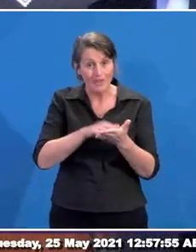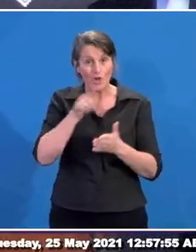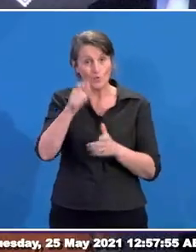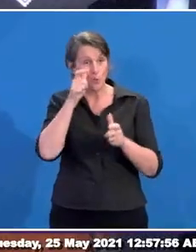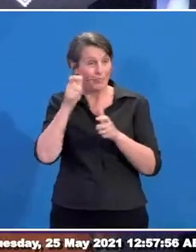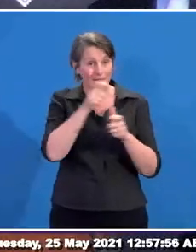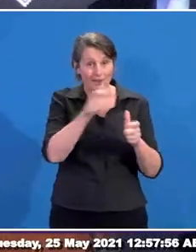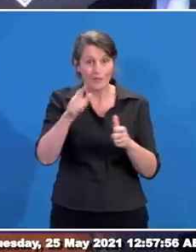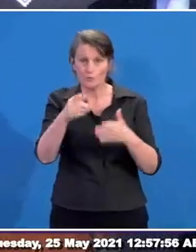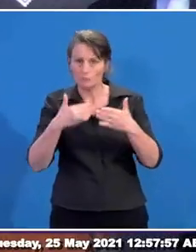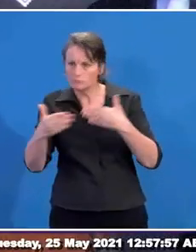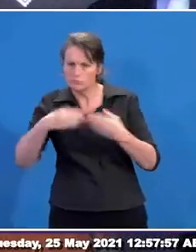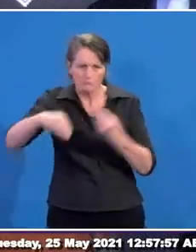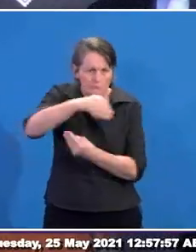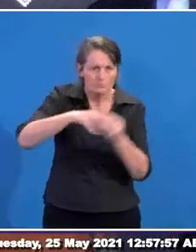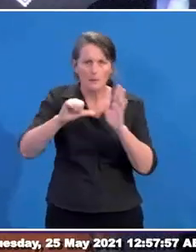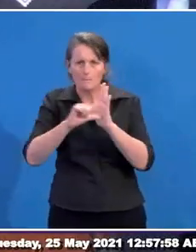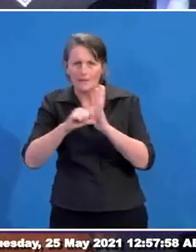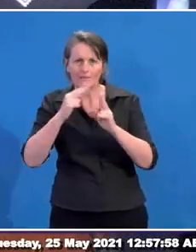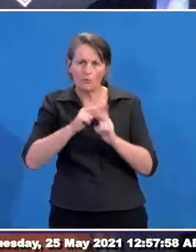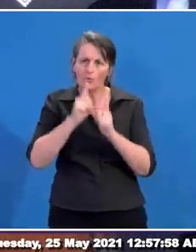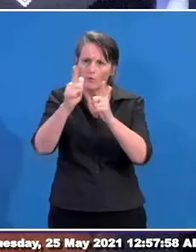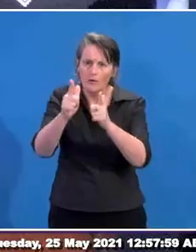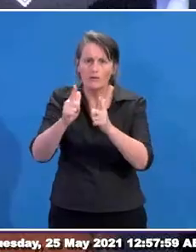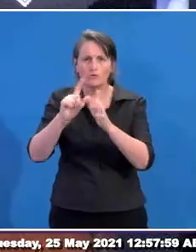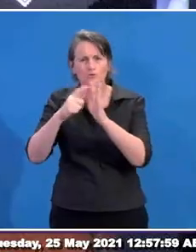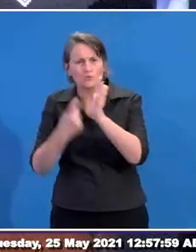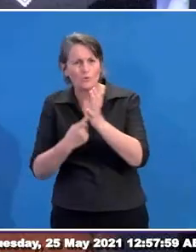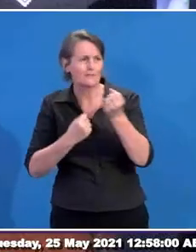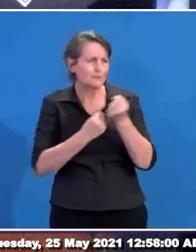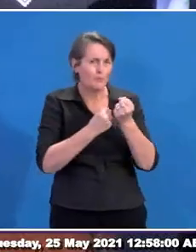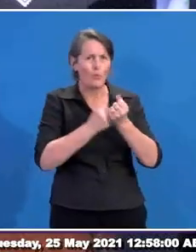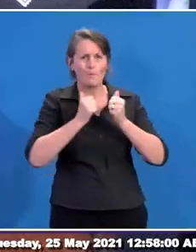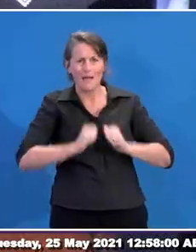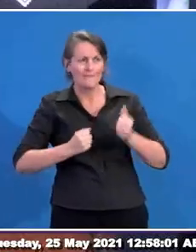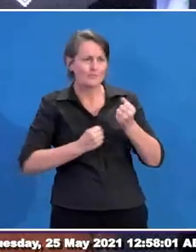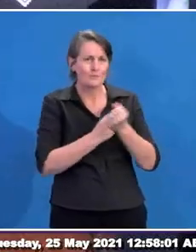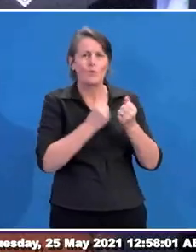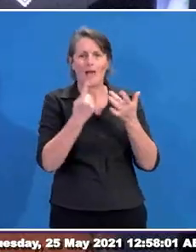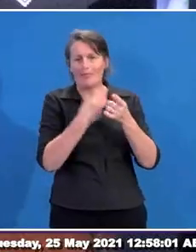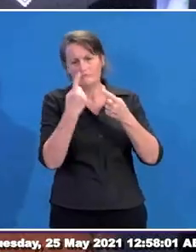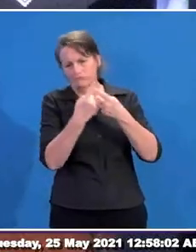his supports, medical appointments, behaviour support and other therapists.